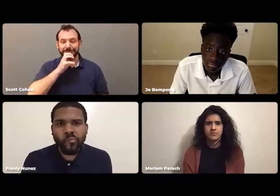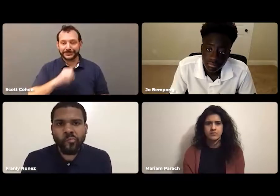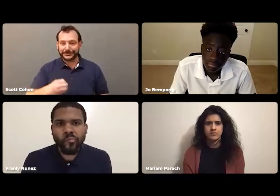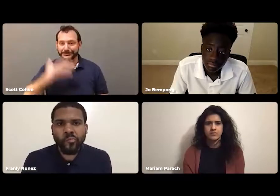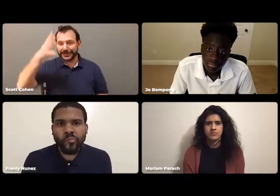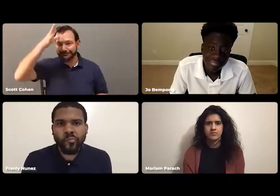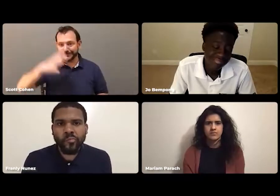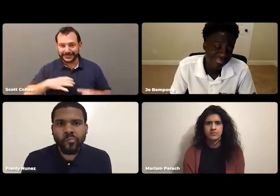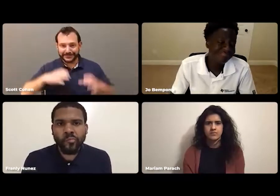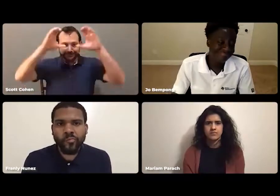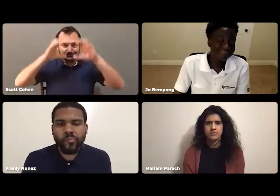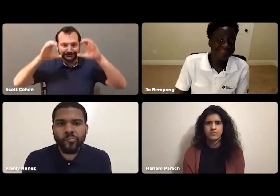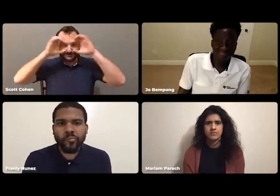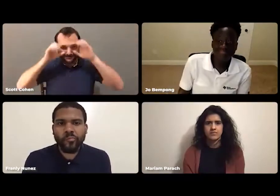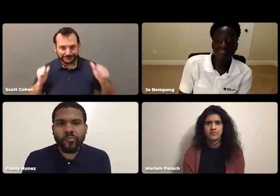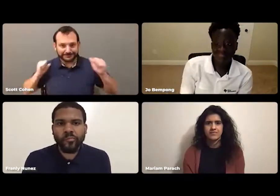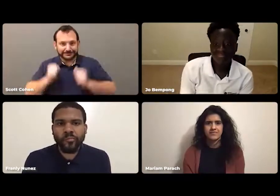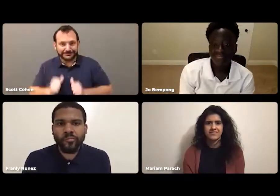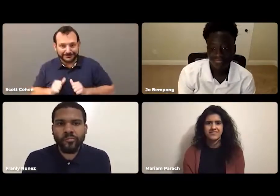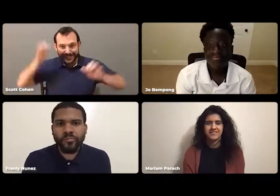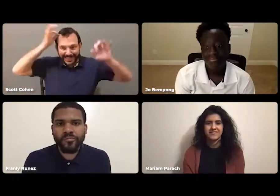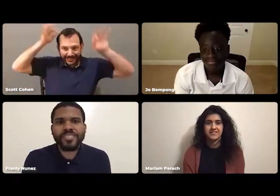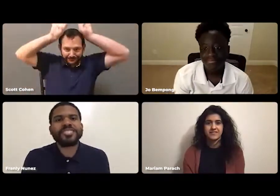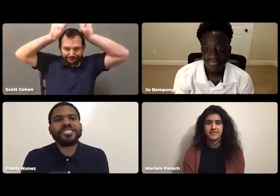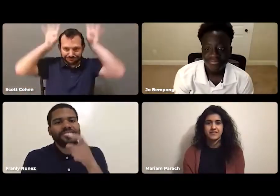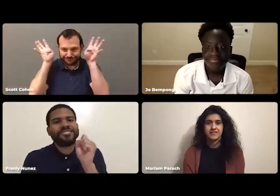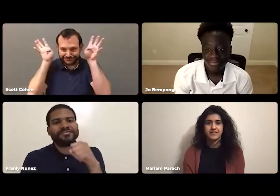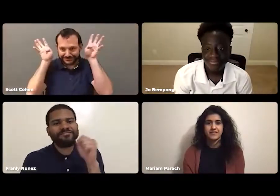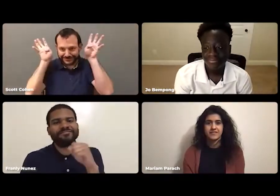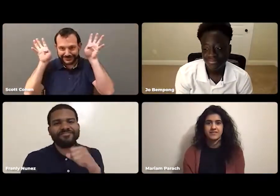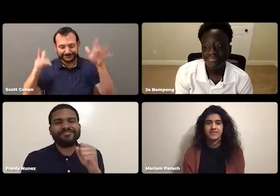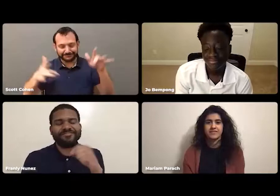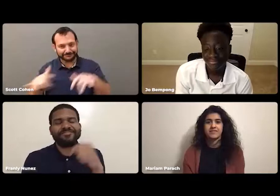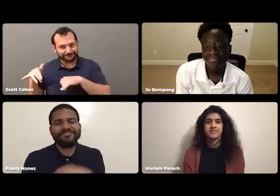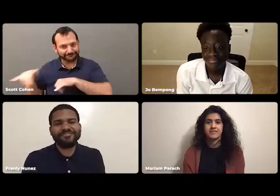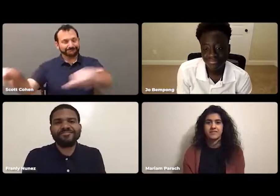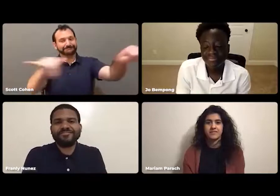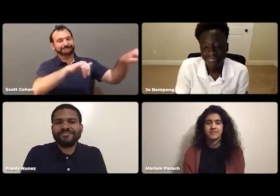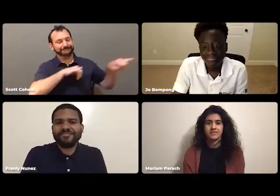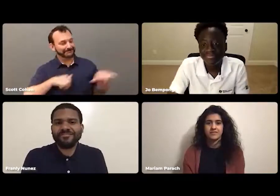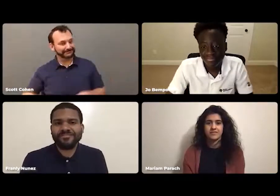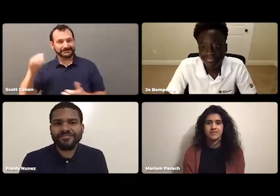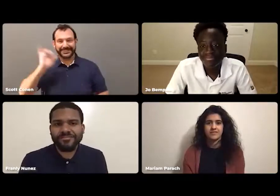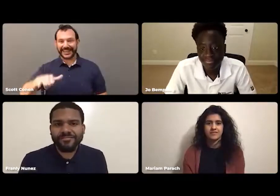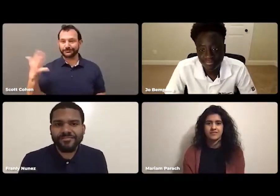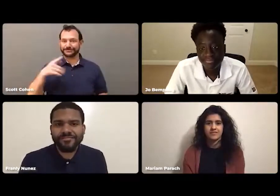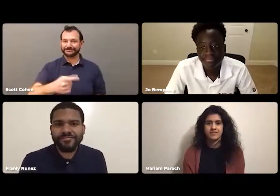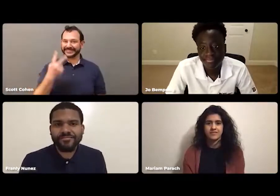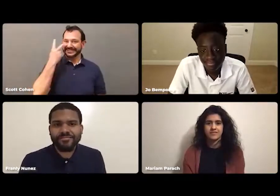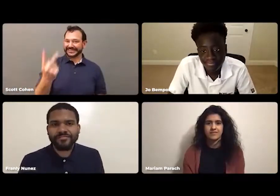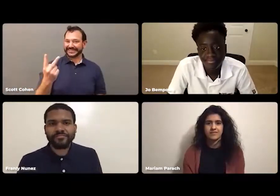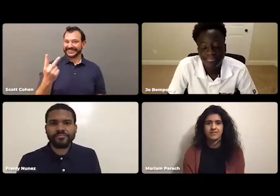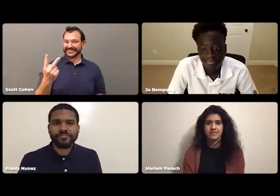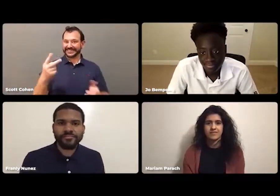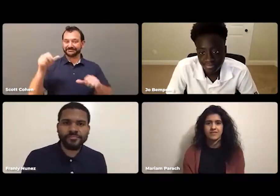Most people draw an older white man, in a lab coat, and sometimes with messy hair.